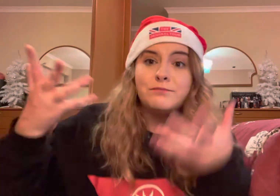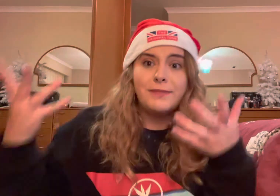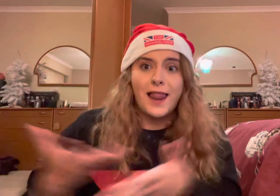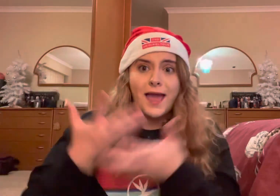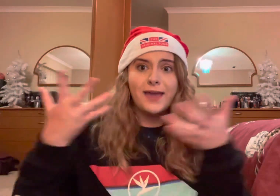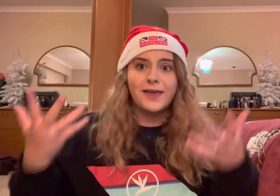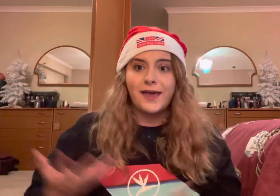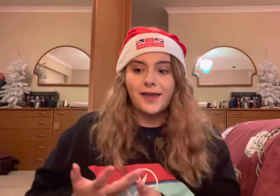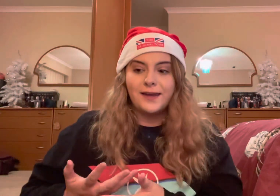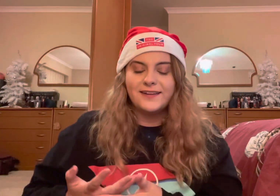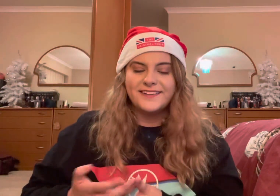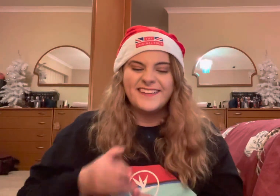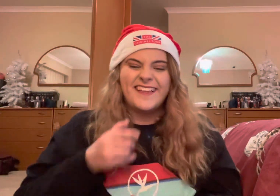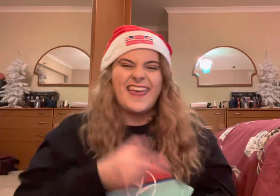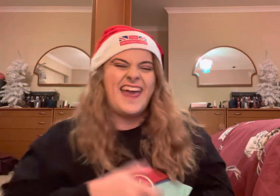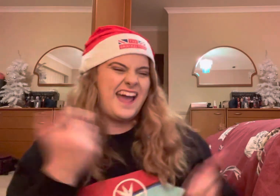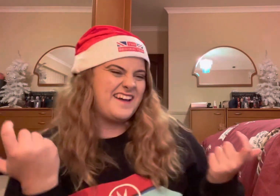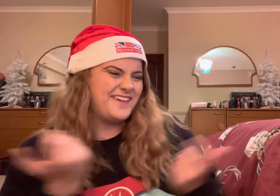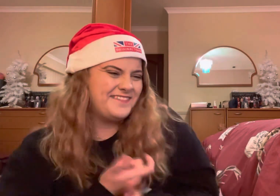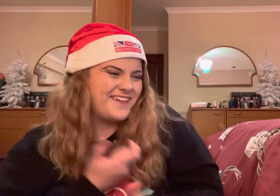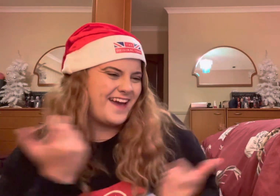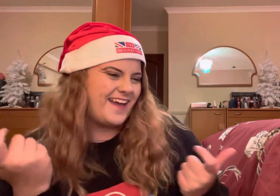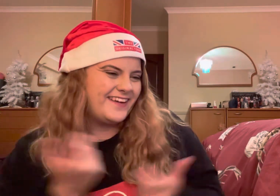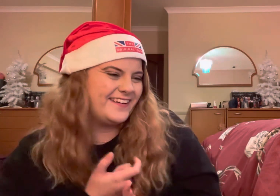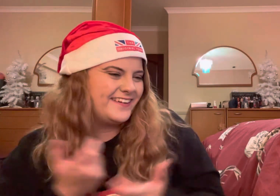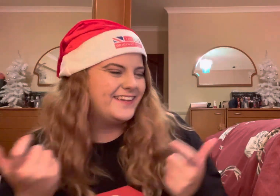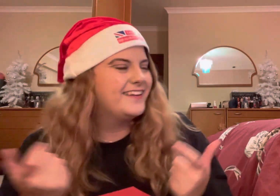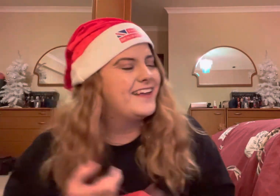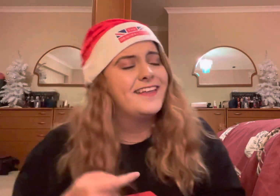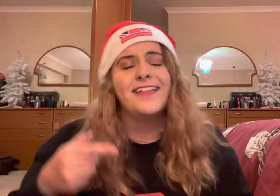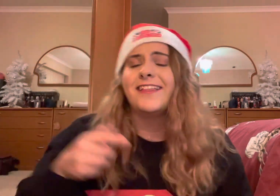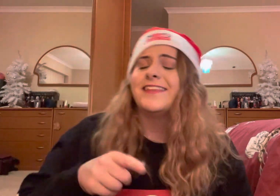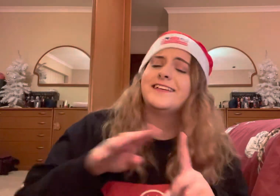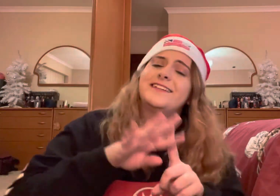Children playing Having fun